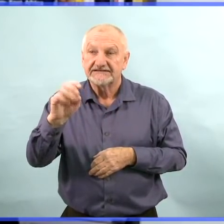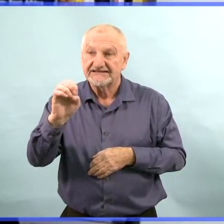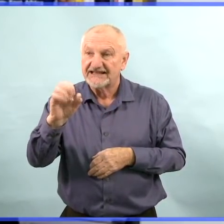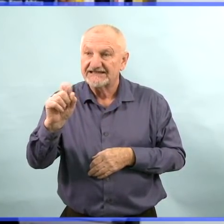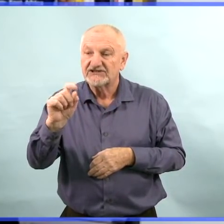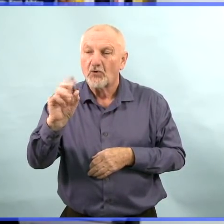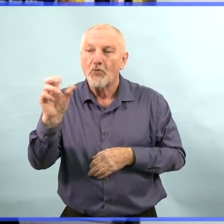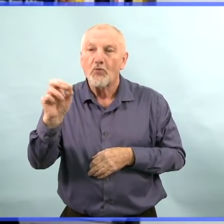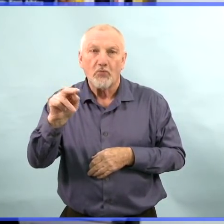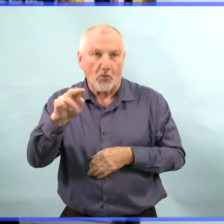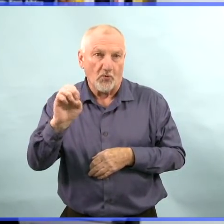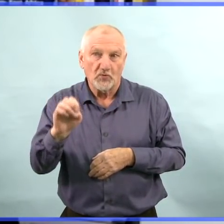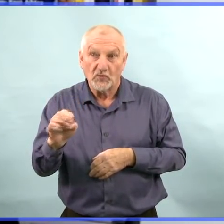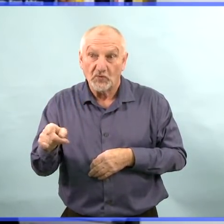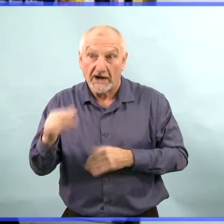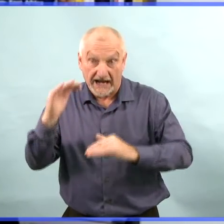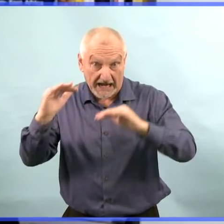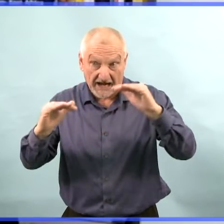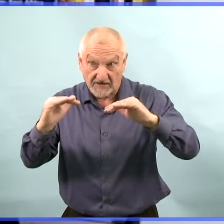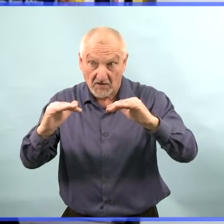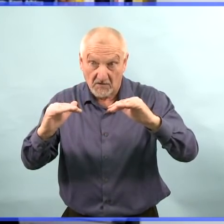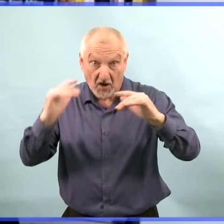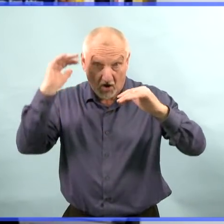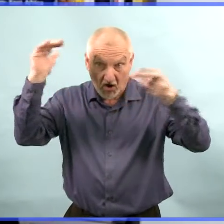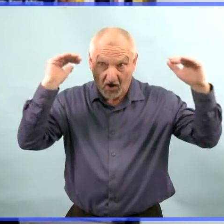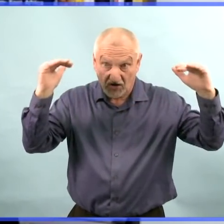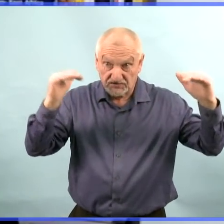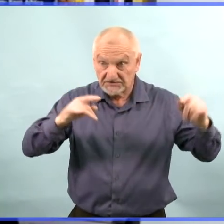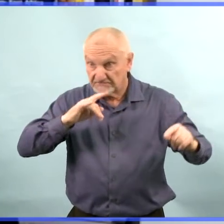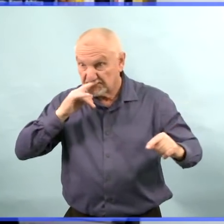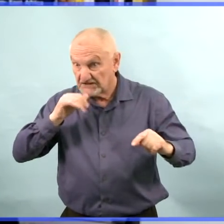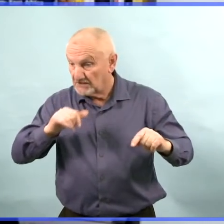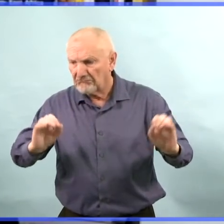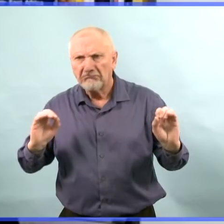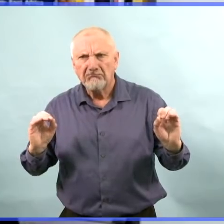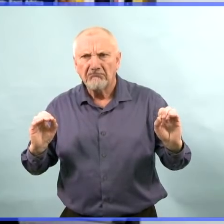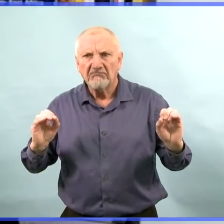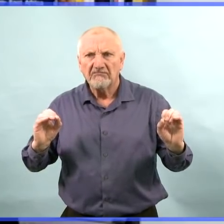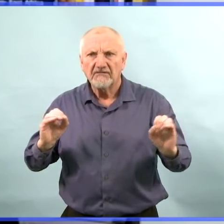early on and this these are first doses and and we will start to see something with second doses